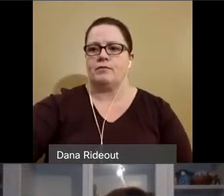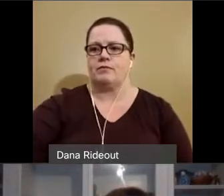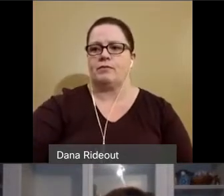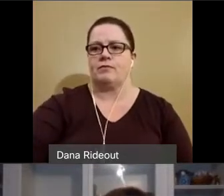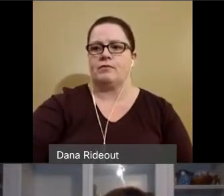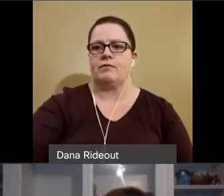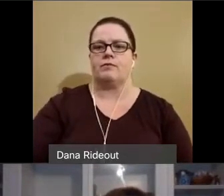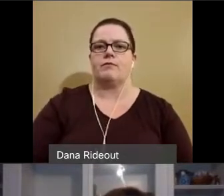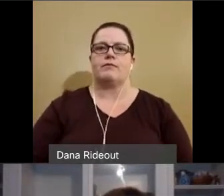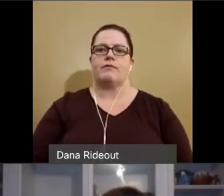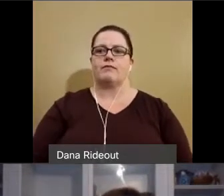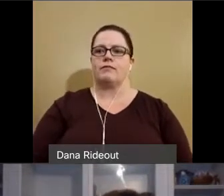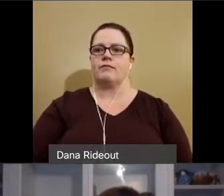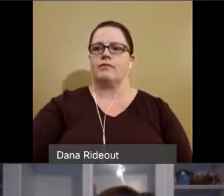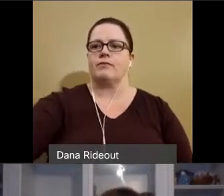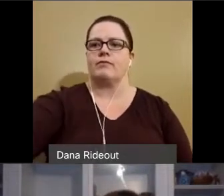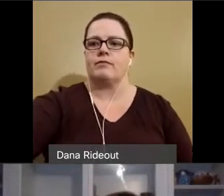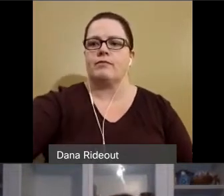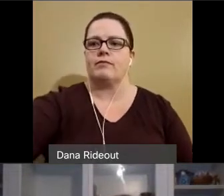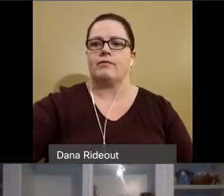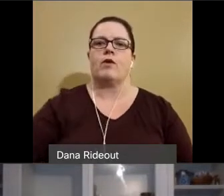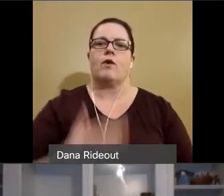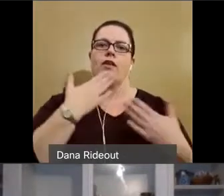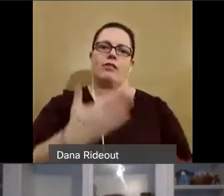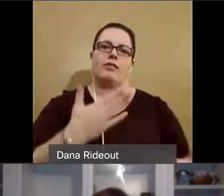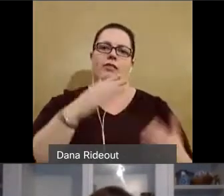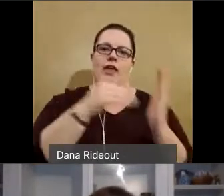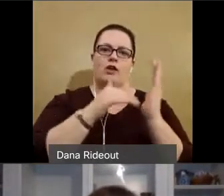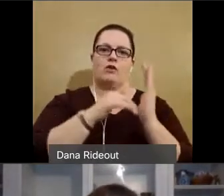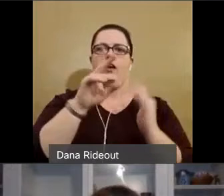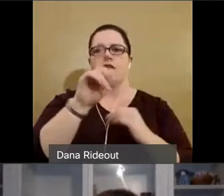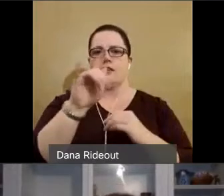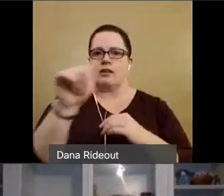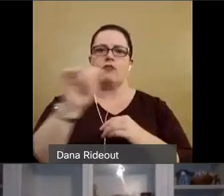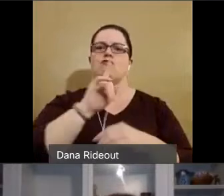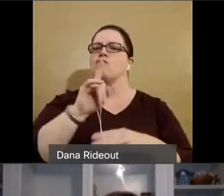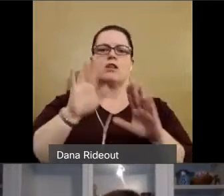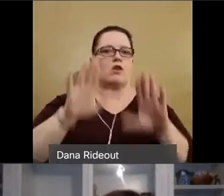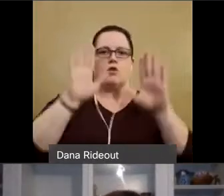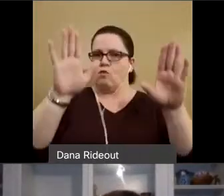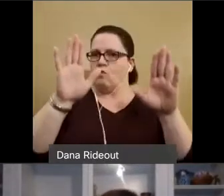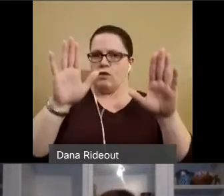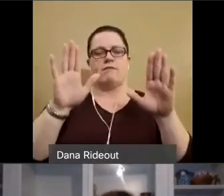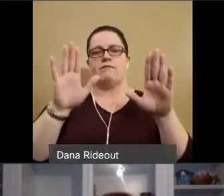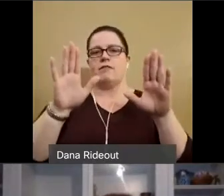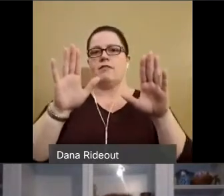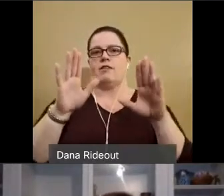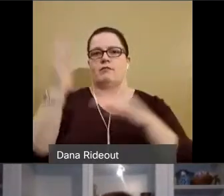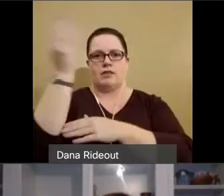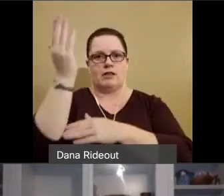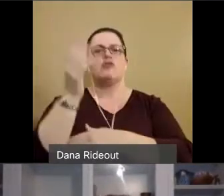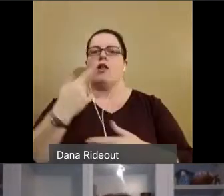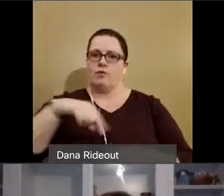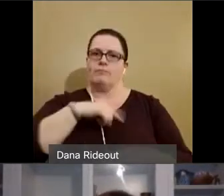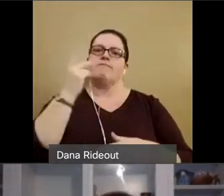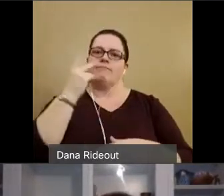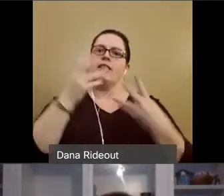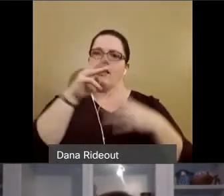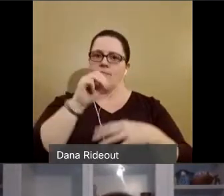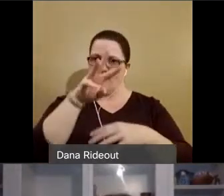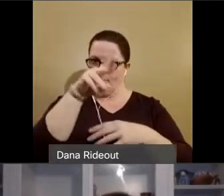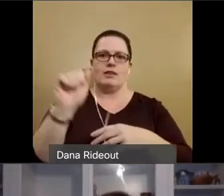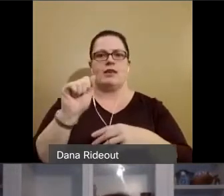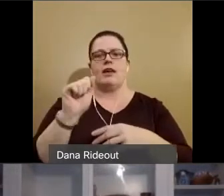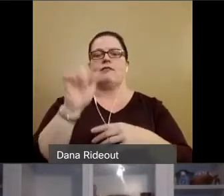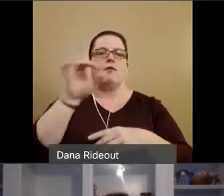Thank you so much Dr kieda. That was a really fascinating talk on the subject. I think a lot of us are seeing a great deal of in the media conspiracy theories and concerns about issues like vaccines.